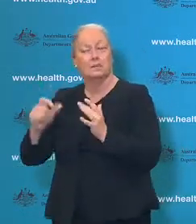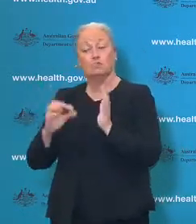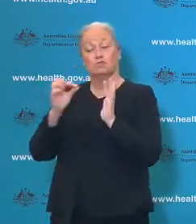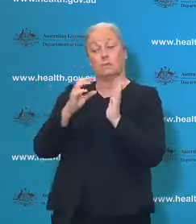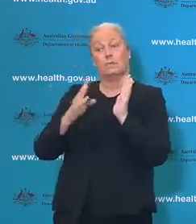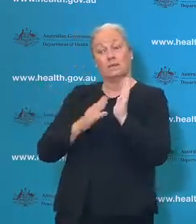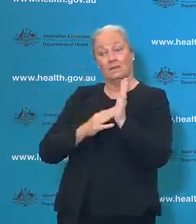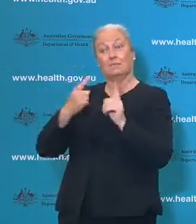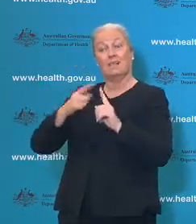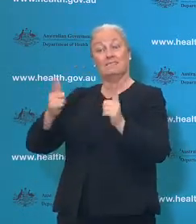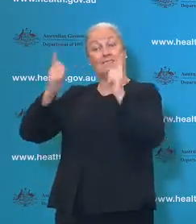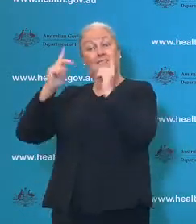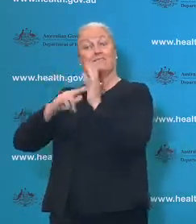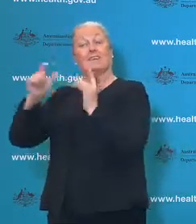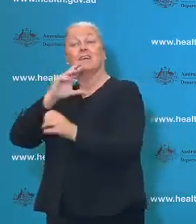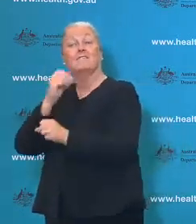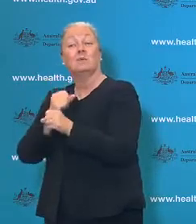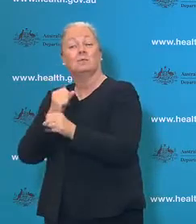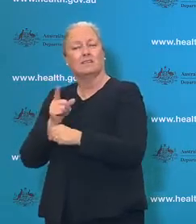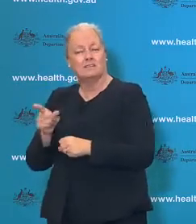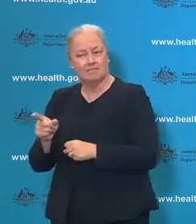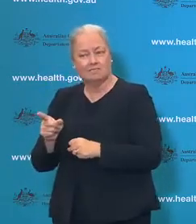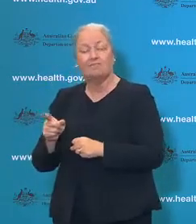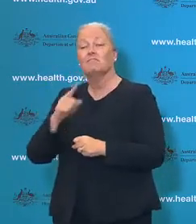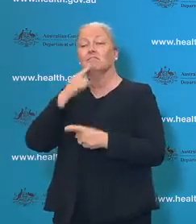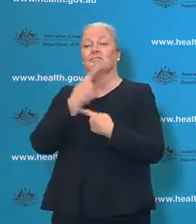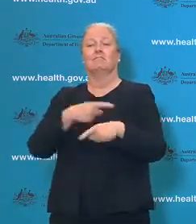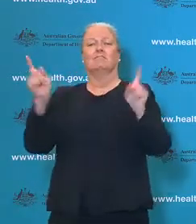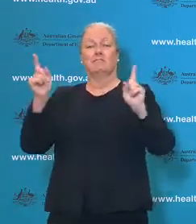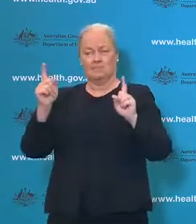have announced that there will be an additional 1,000 highly-trained